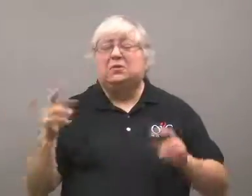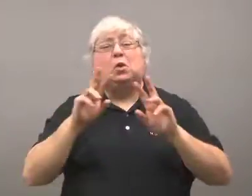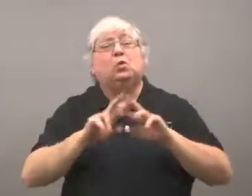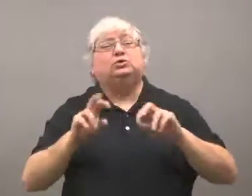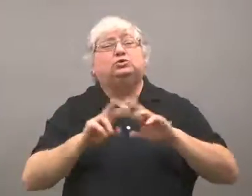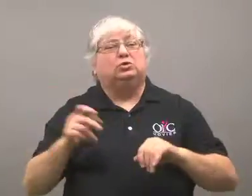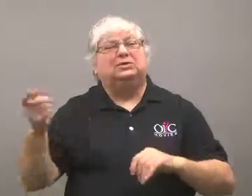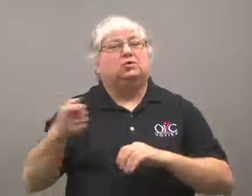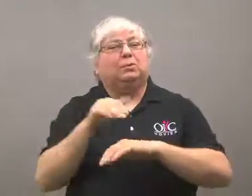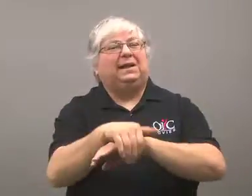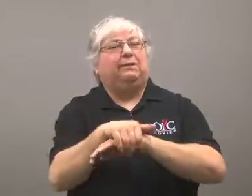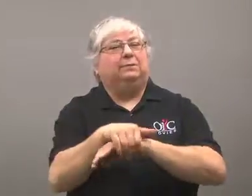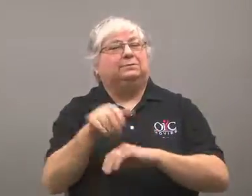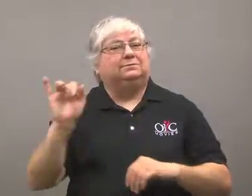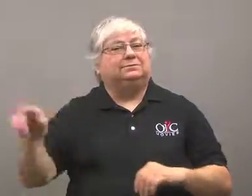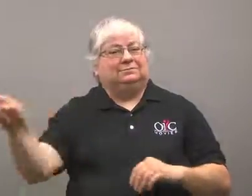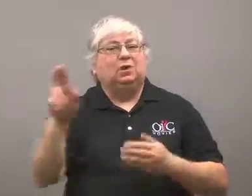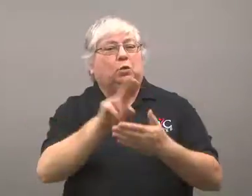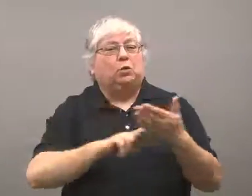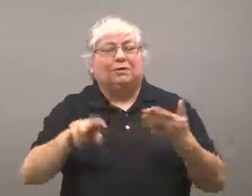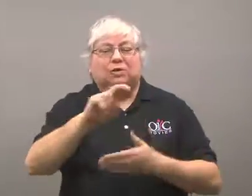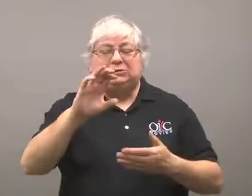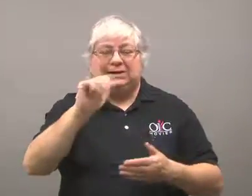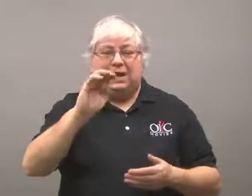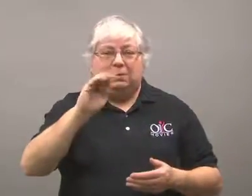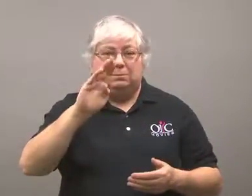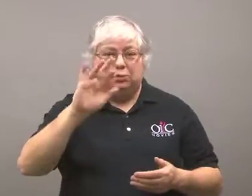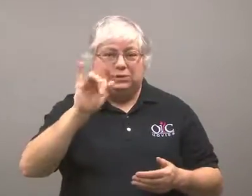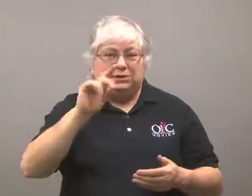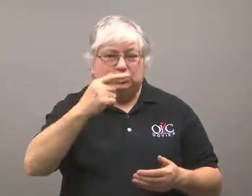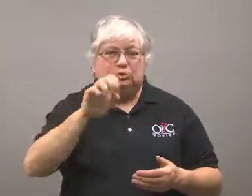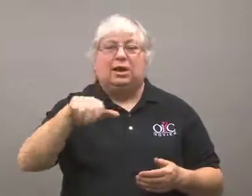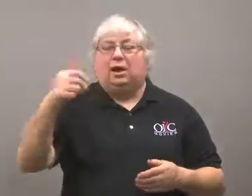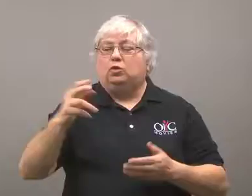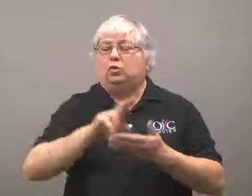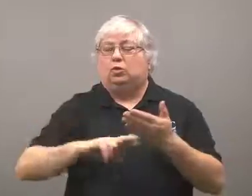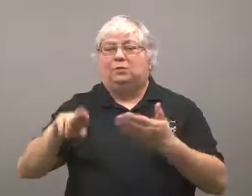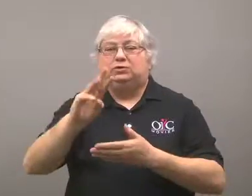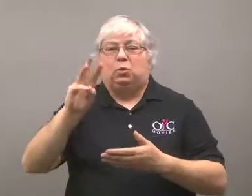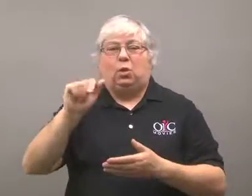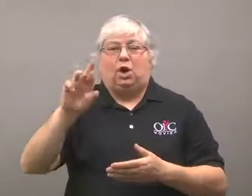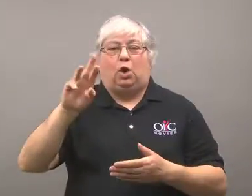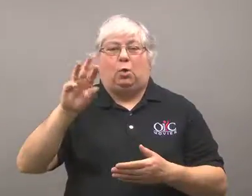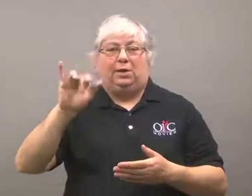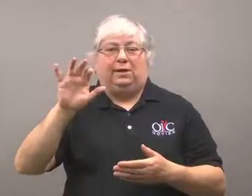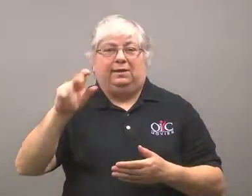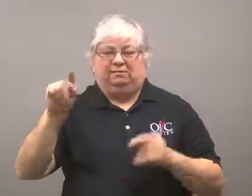Researchers from the universities of Cambridge and Warwick in England